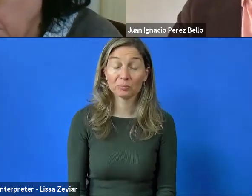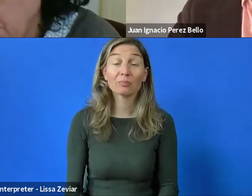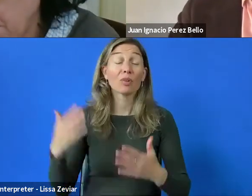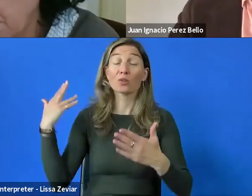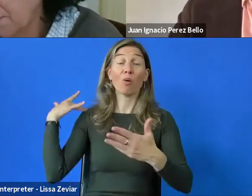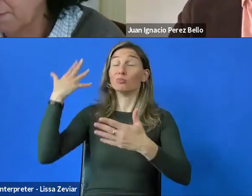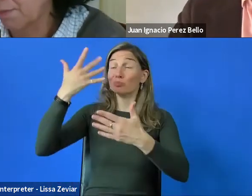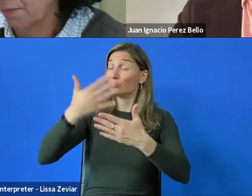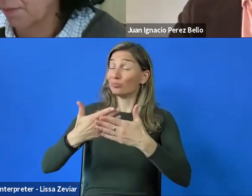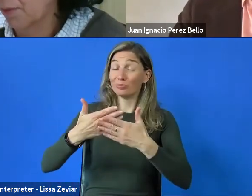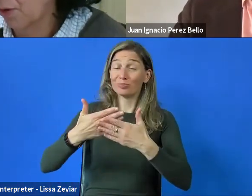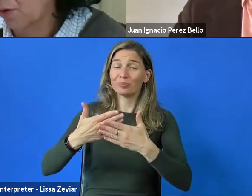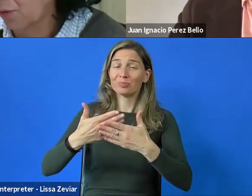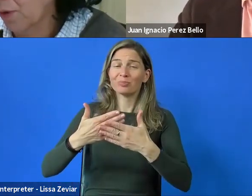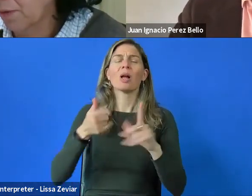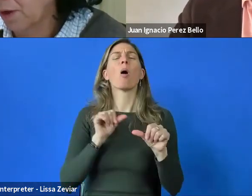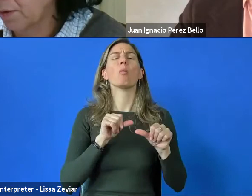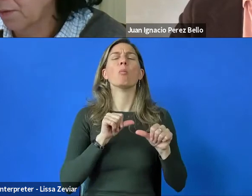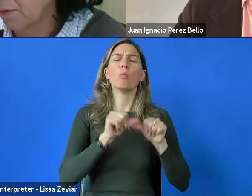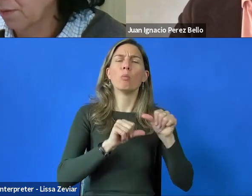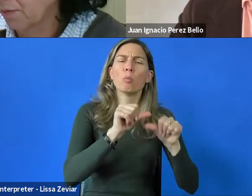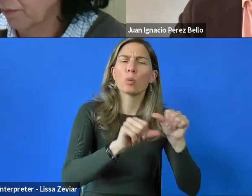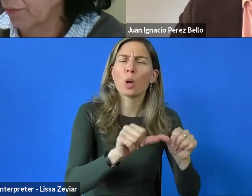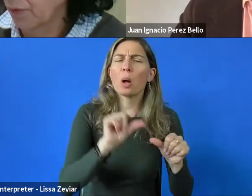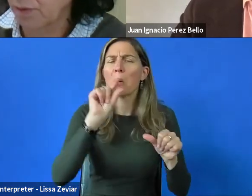more procedural and a bit of substance of the CRPD Convention